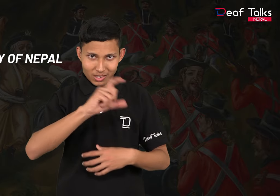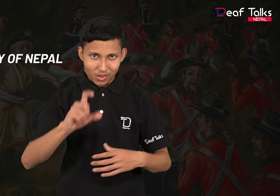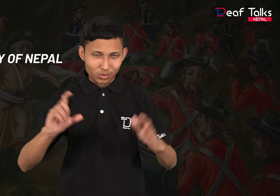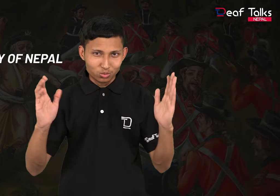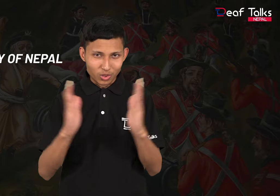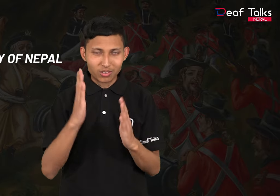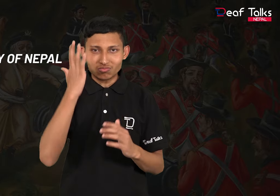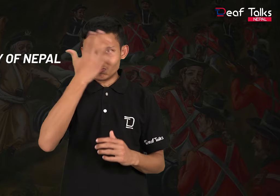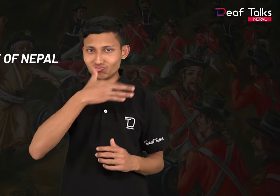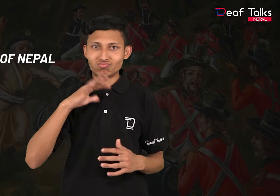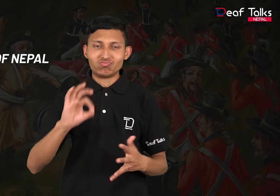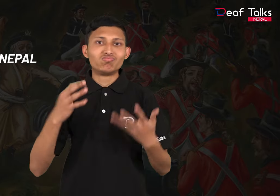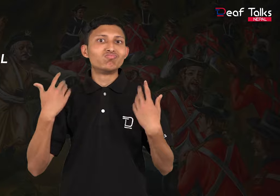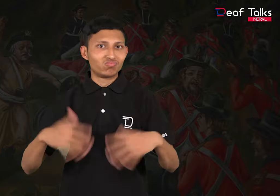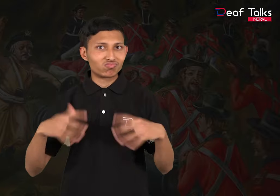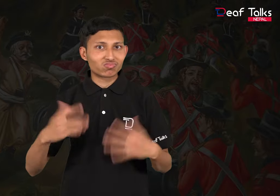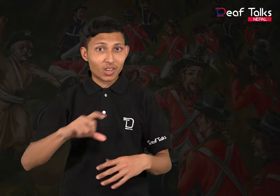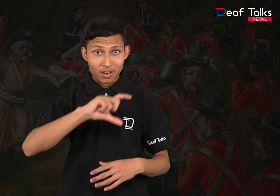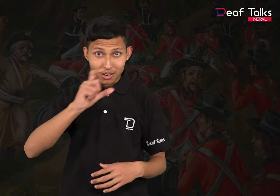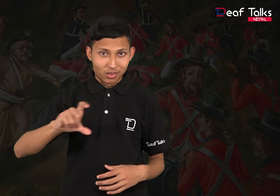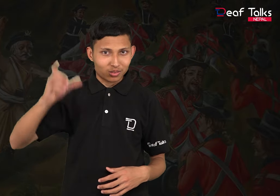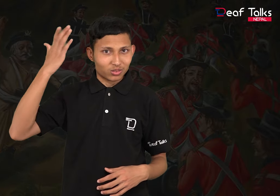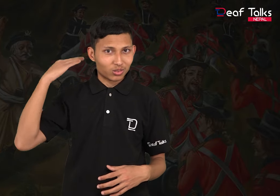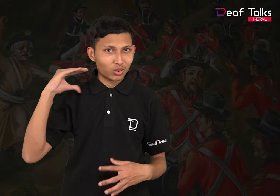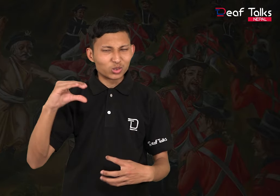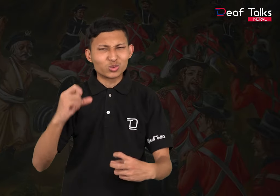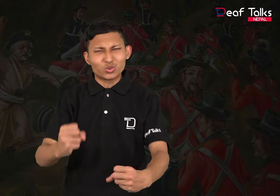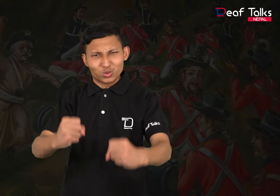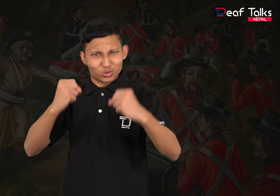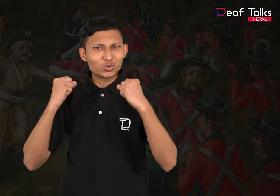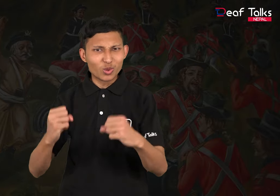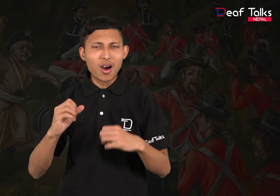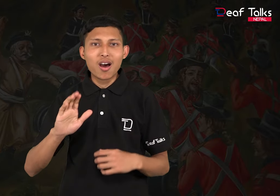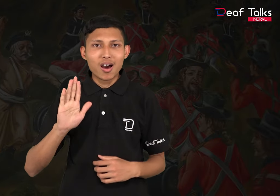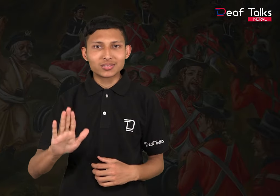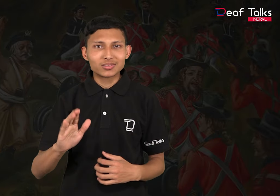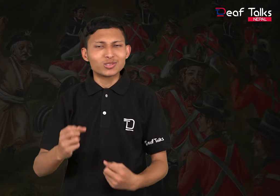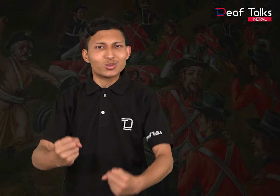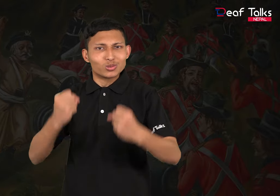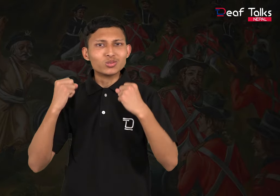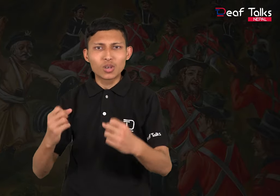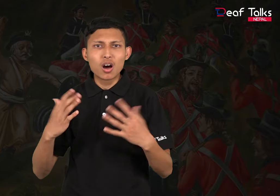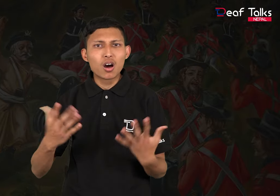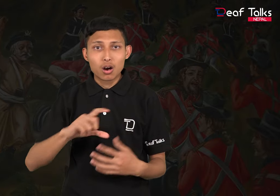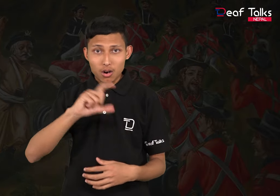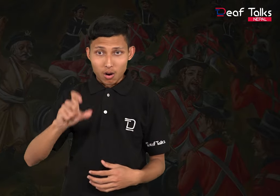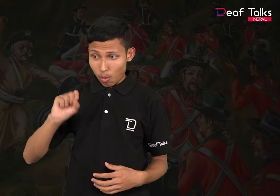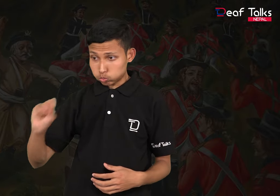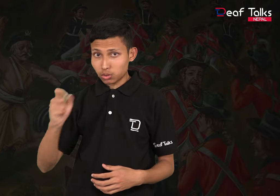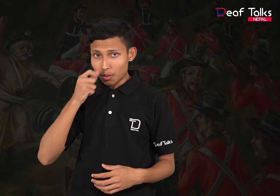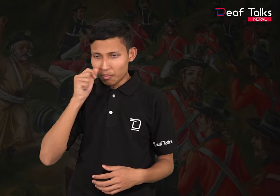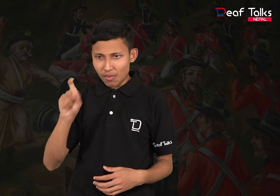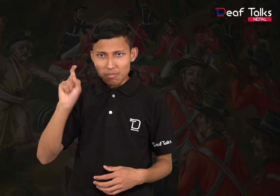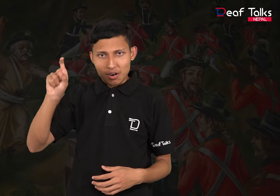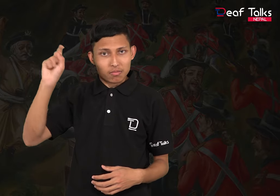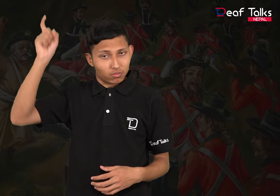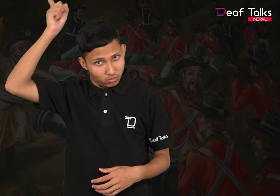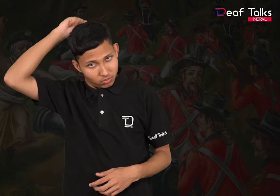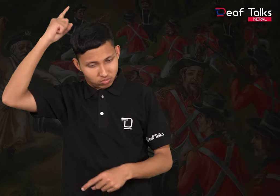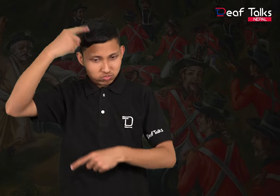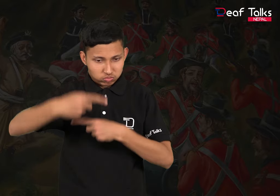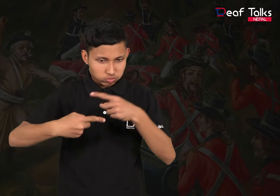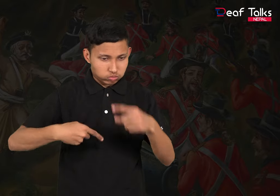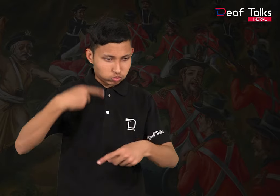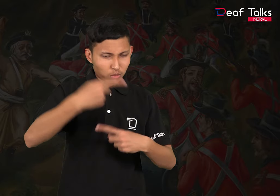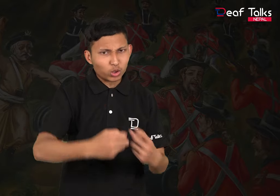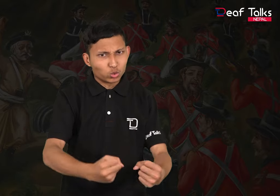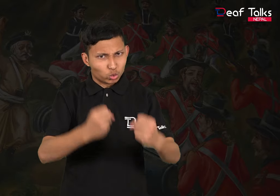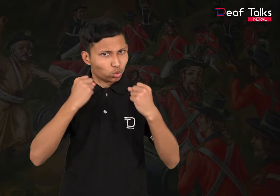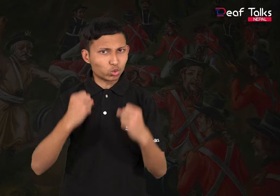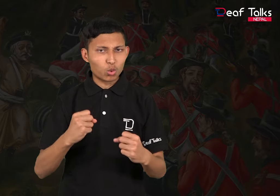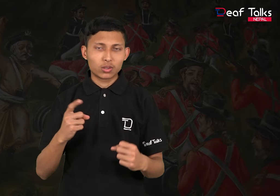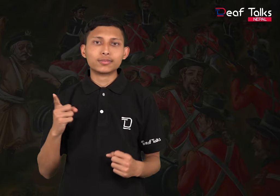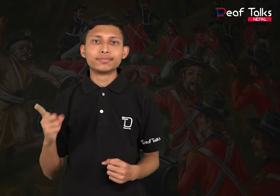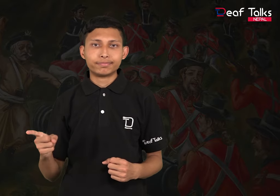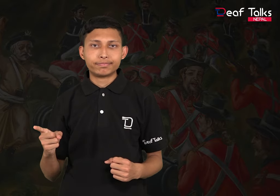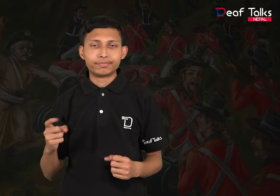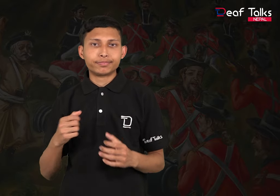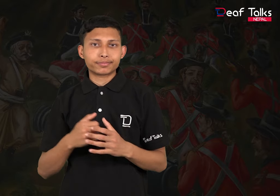Nepal is a small but beautiful country which has a strong history.